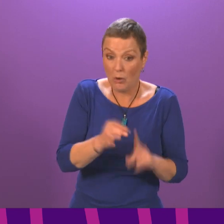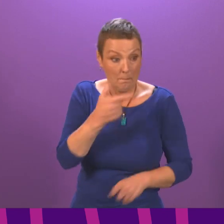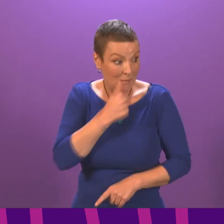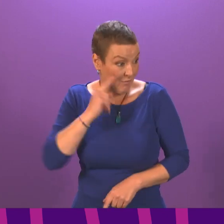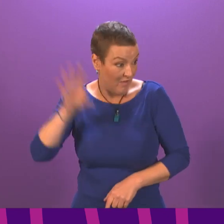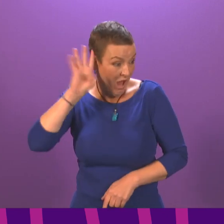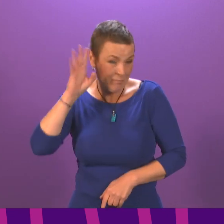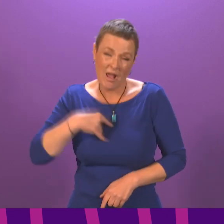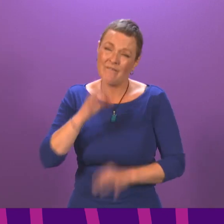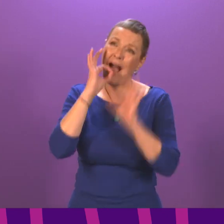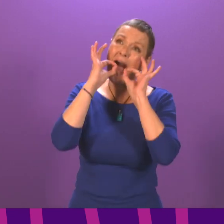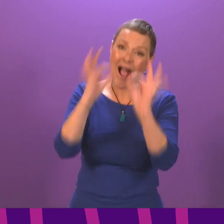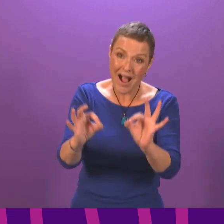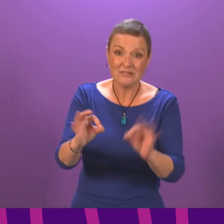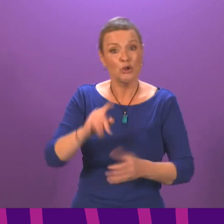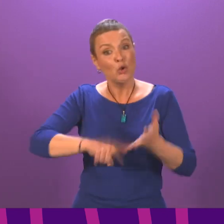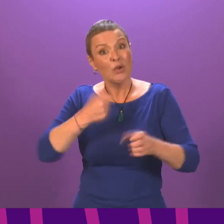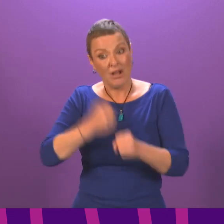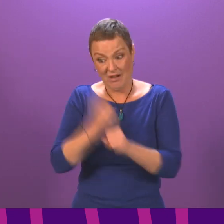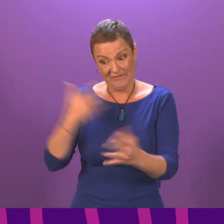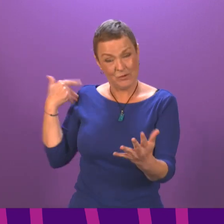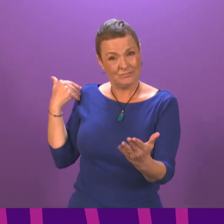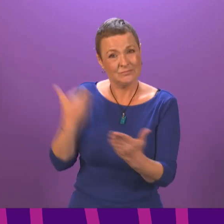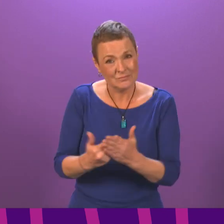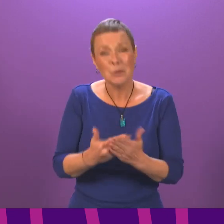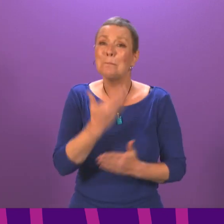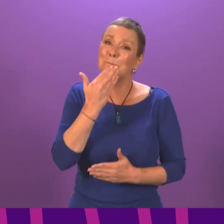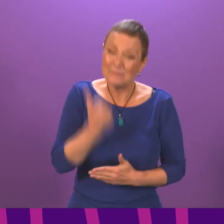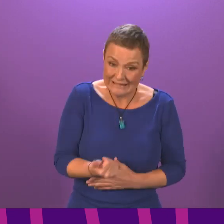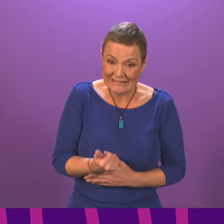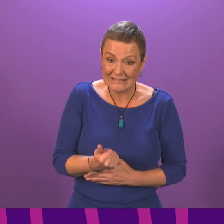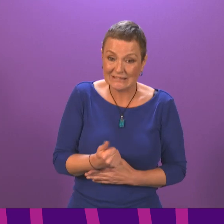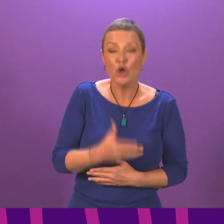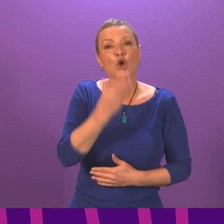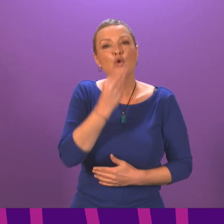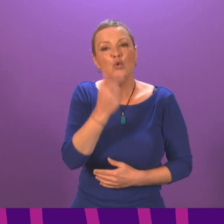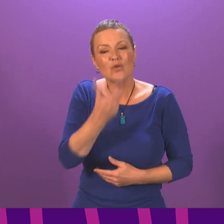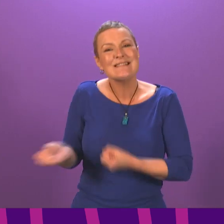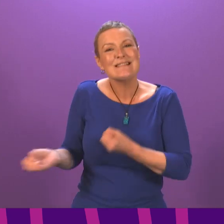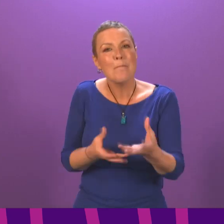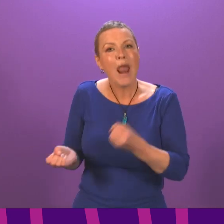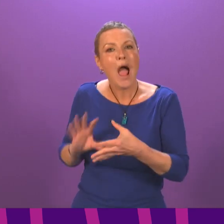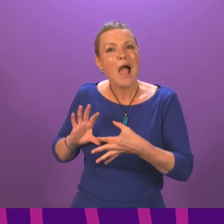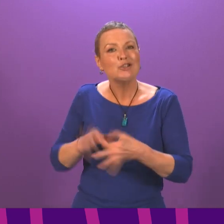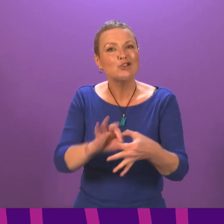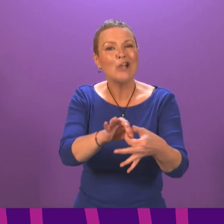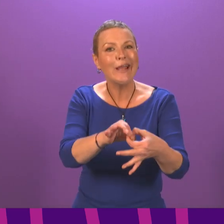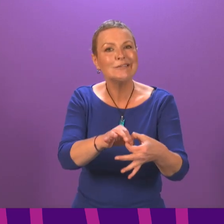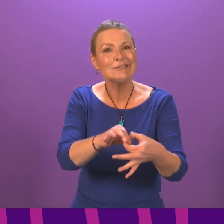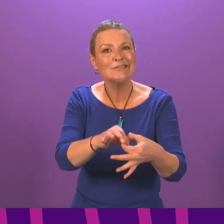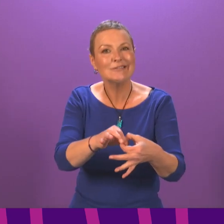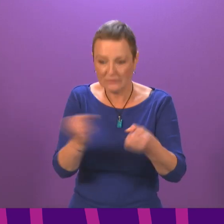times before—to make greater use of supply chain plans as part of the contracts for difference